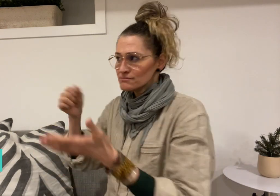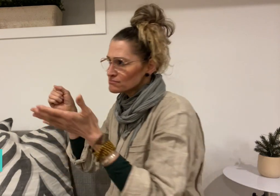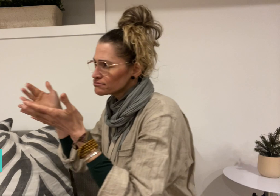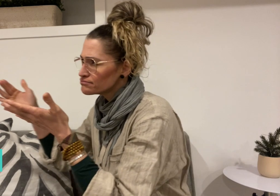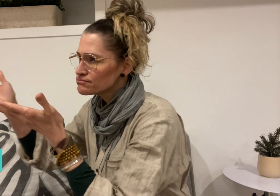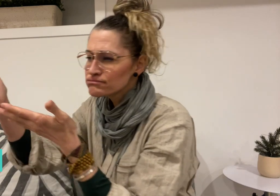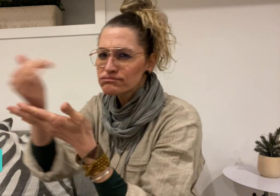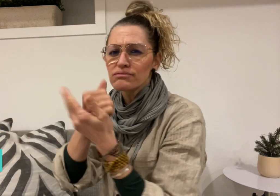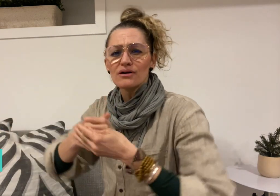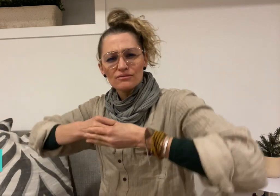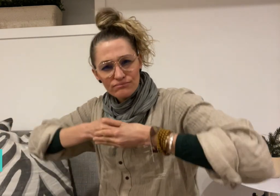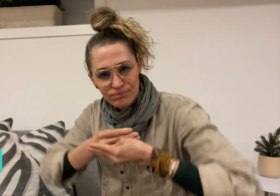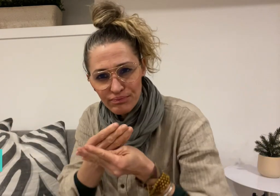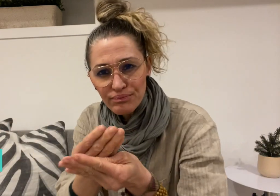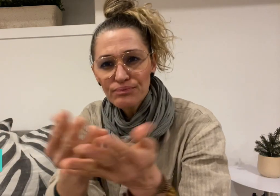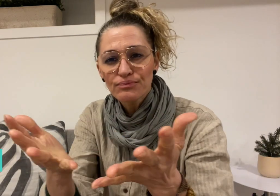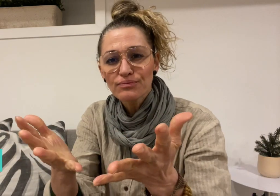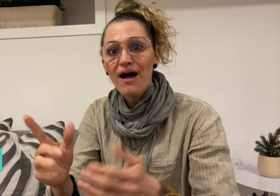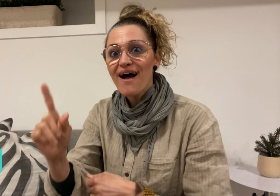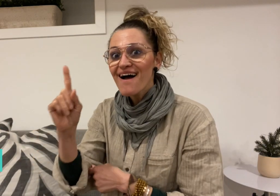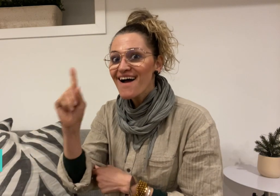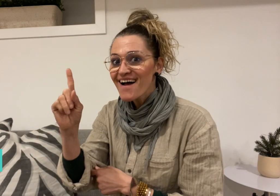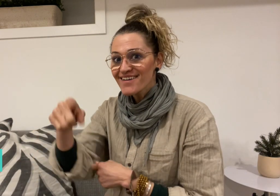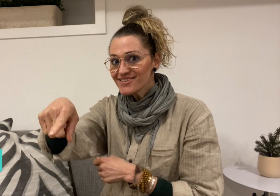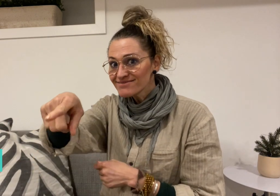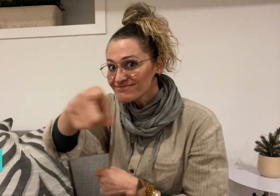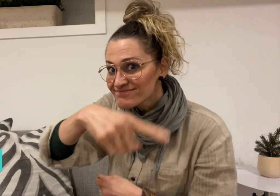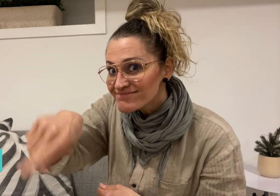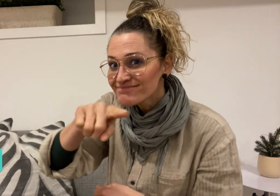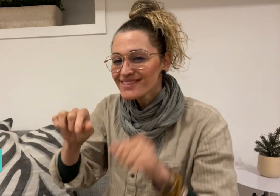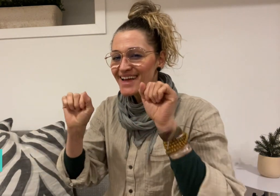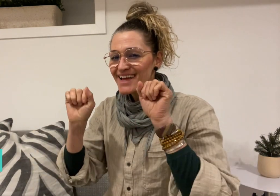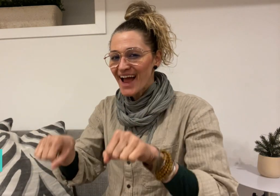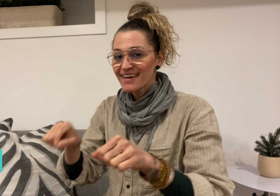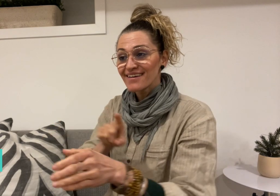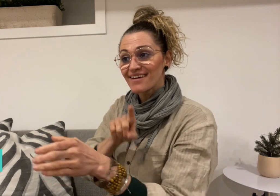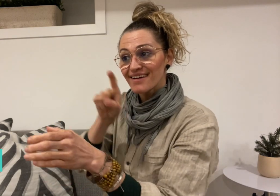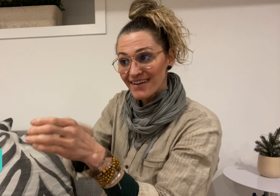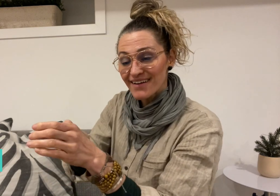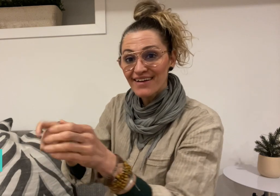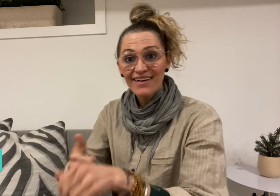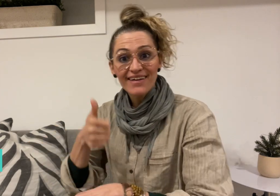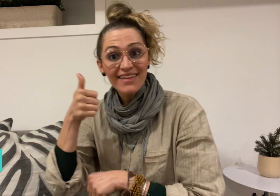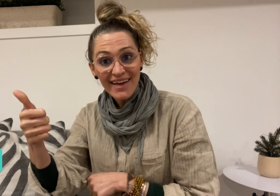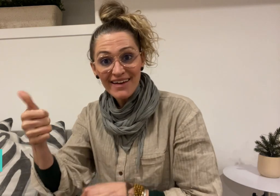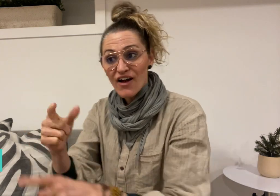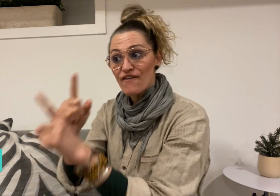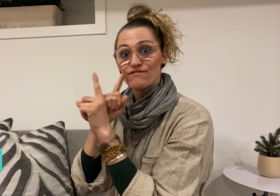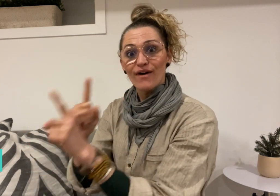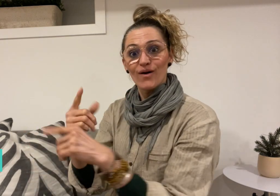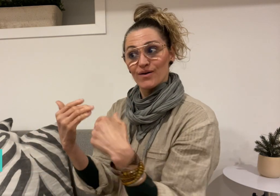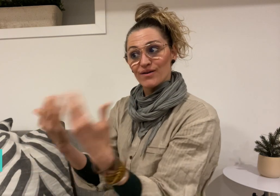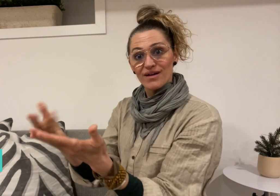Don’t forget to subscribe, like, and follow